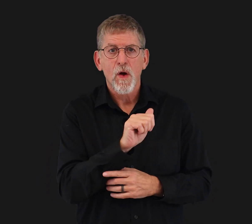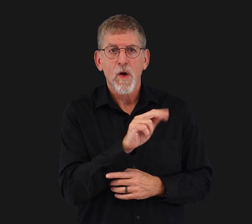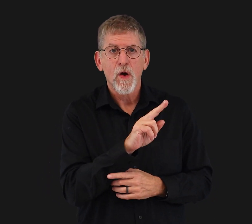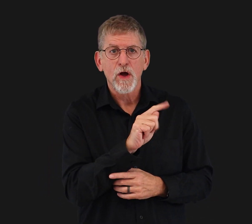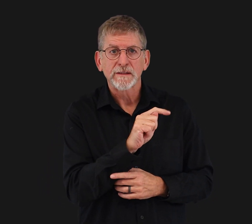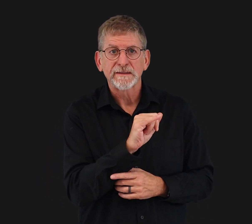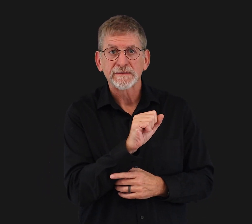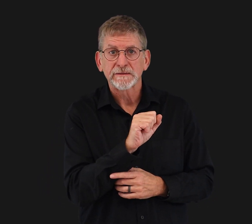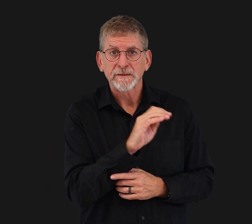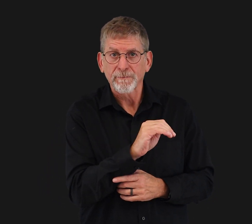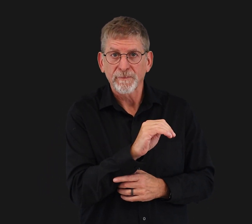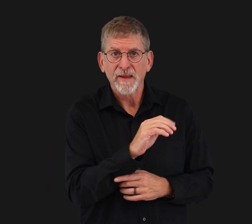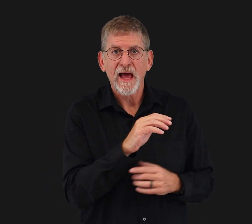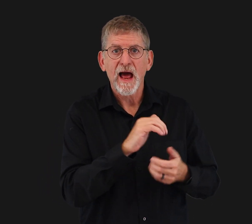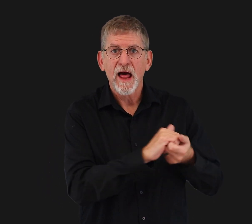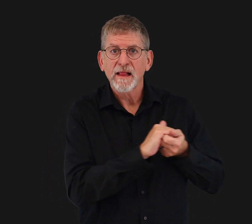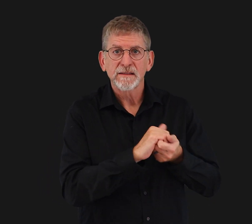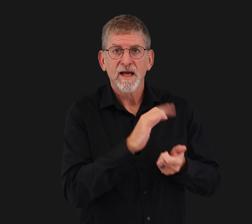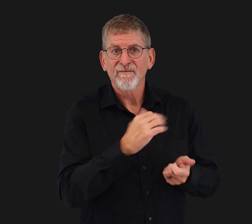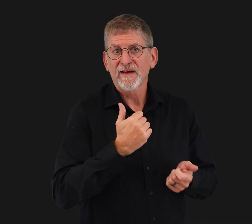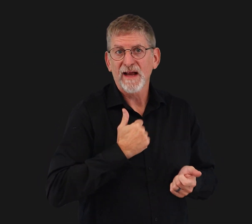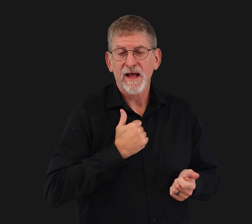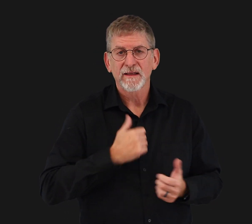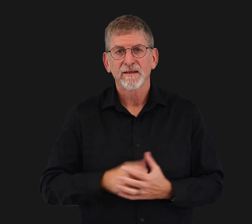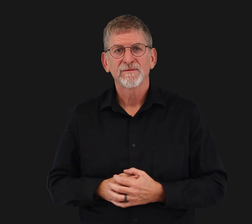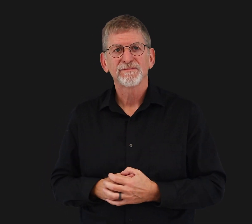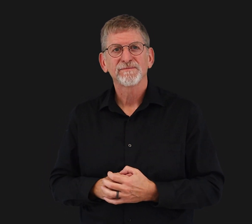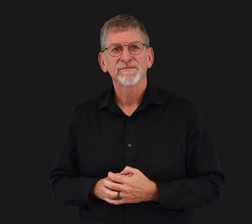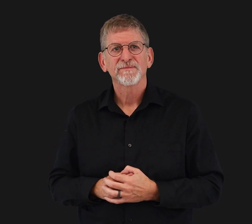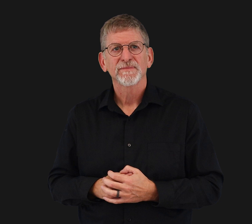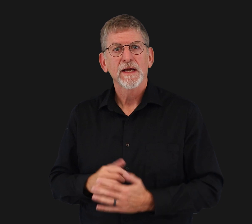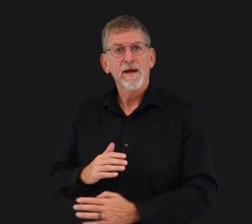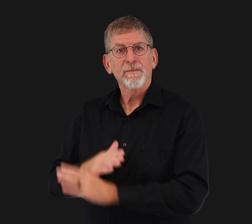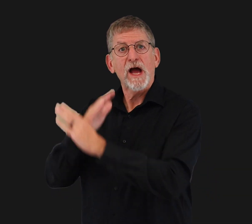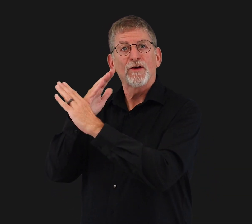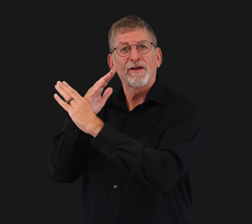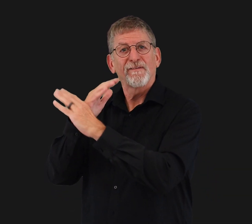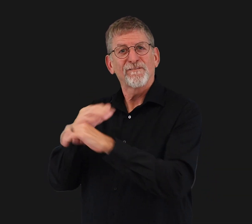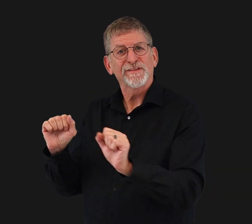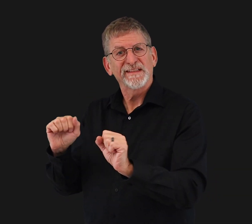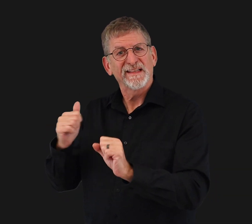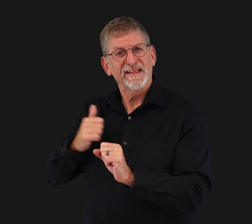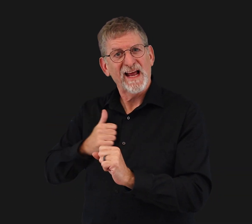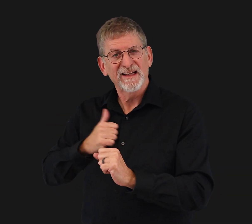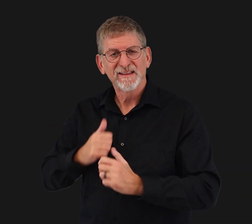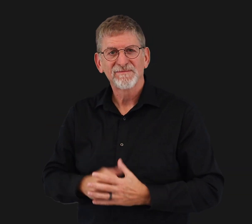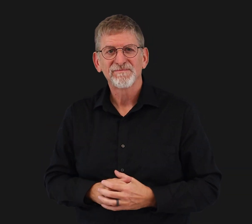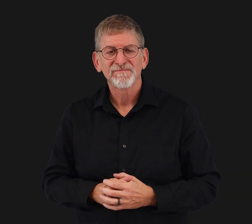• Autism Alliance of Canada • Barrier-Free Canada